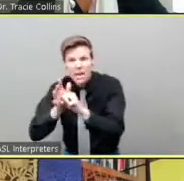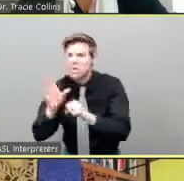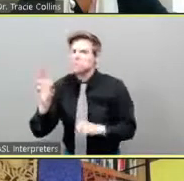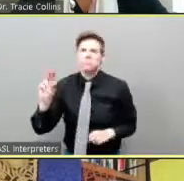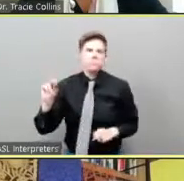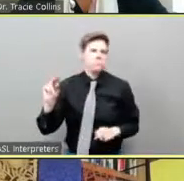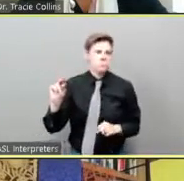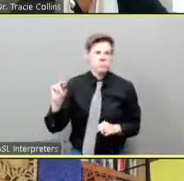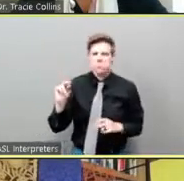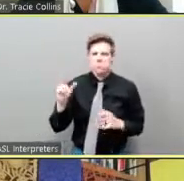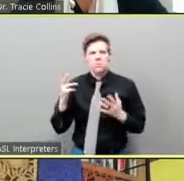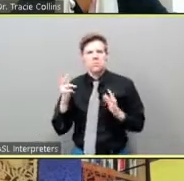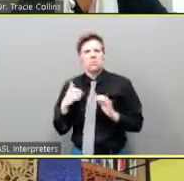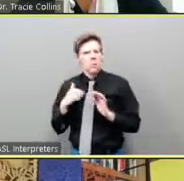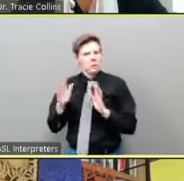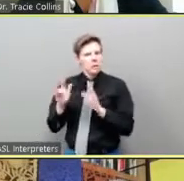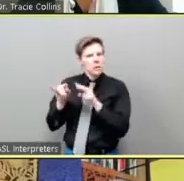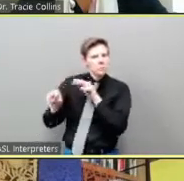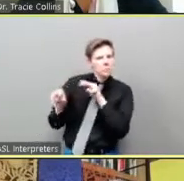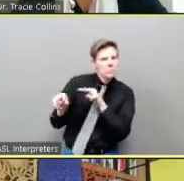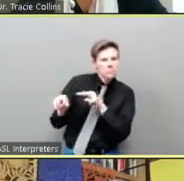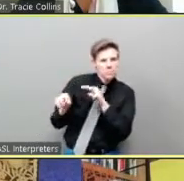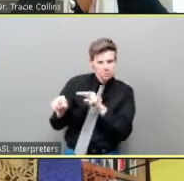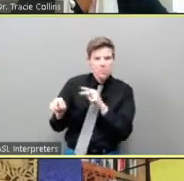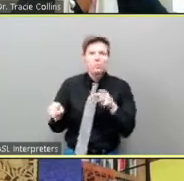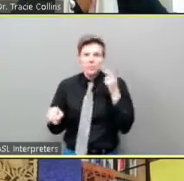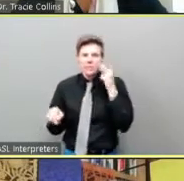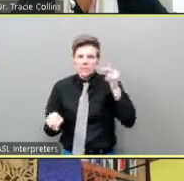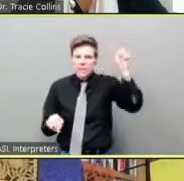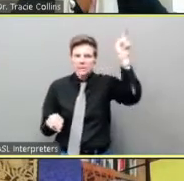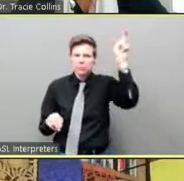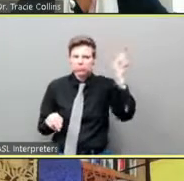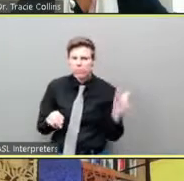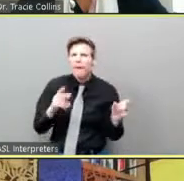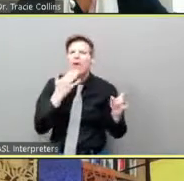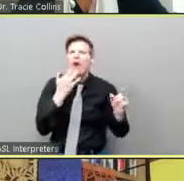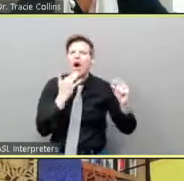you look on the chart on the right other lineages or at the colors on the